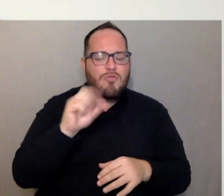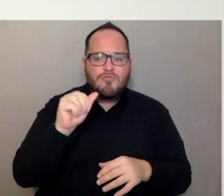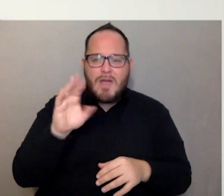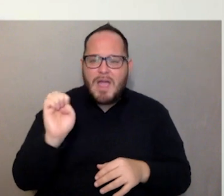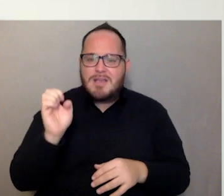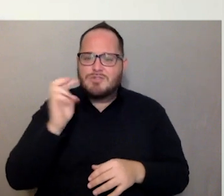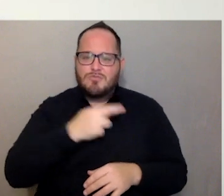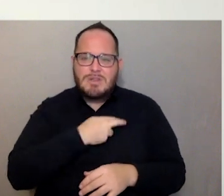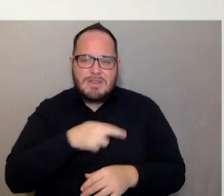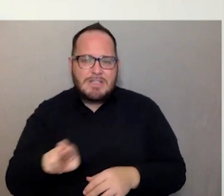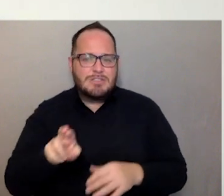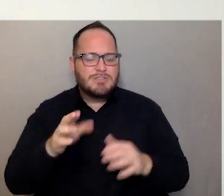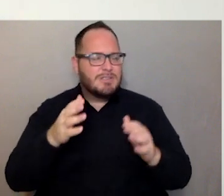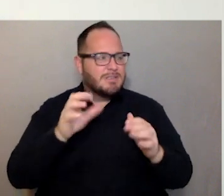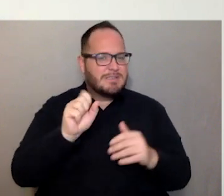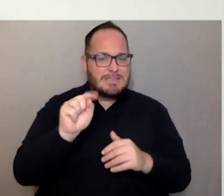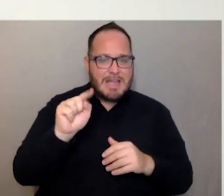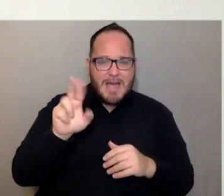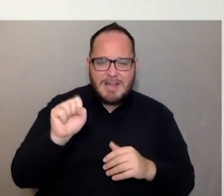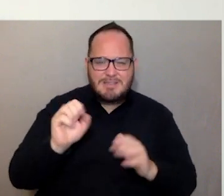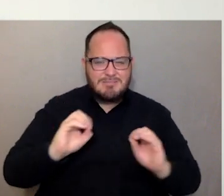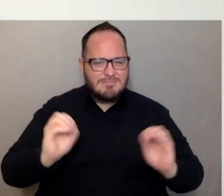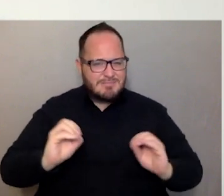RACE, RELIGION, OR IMMIGRATION STATUS. WE CAN GET THERE, BUT IT'S GOING TO TAKE A LOT OF WORK, AND IT